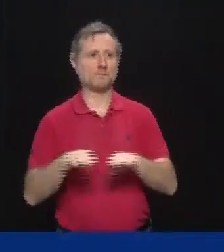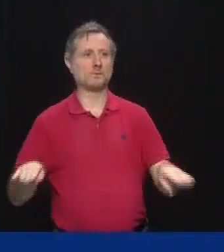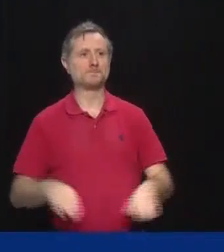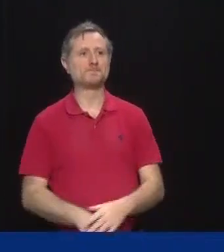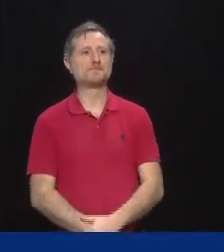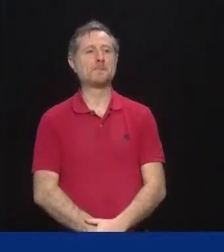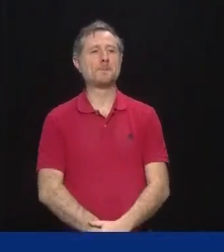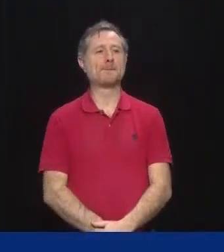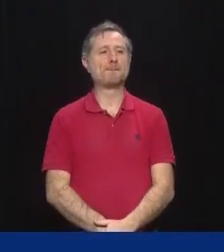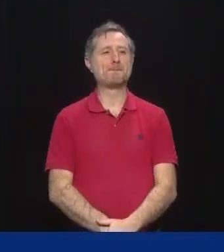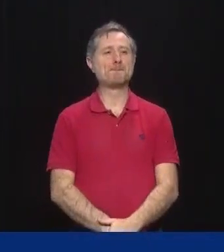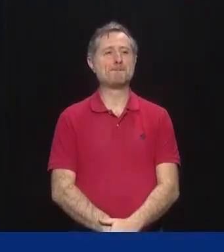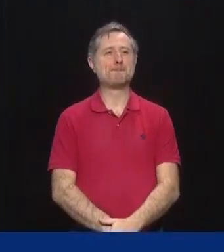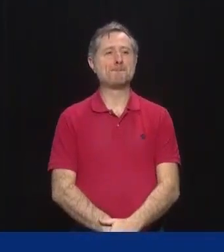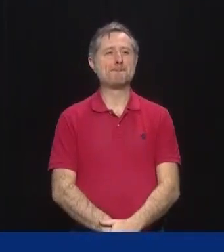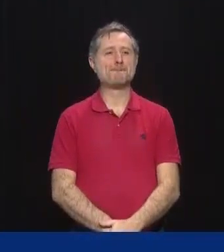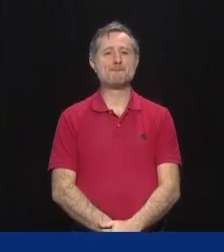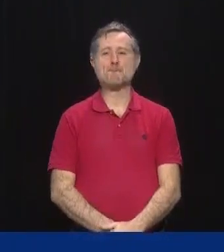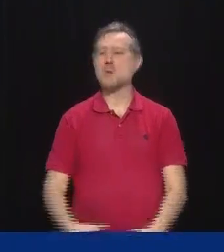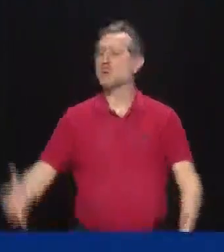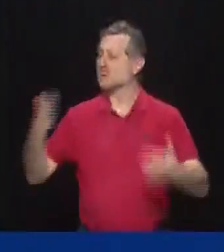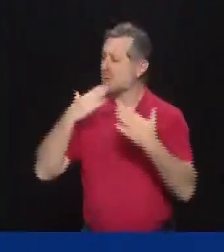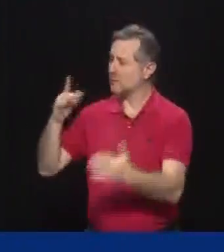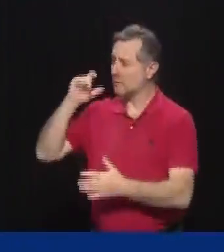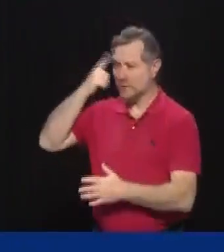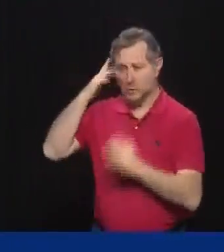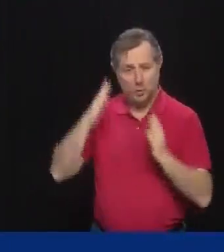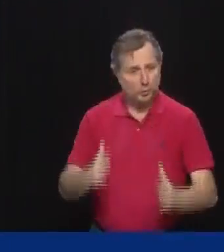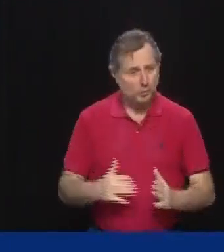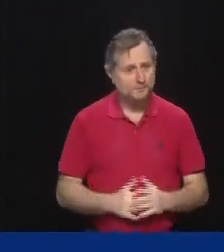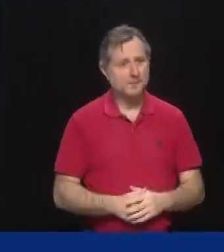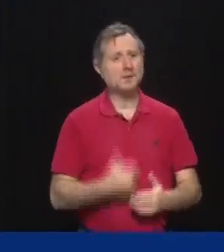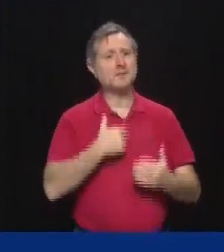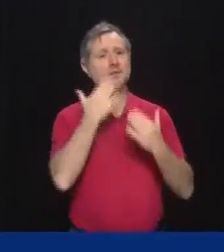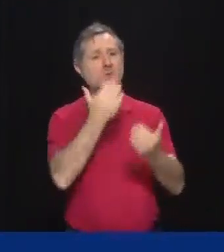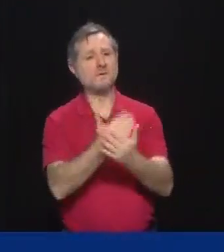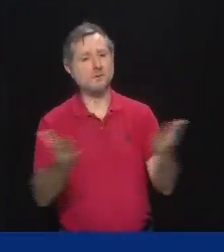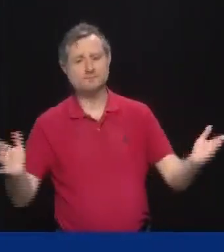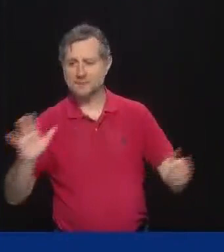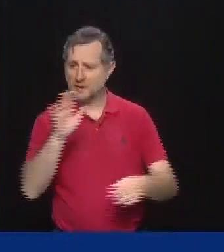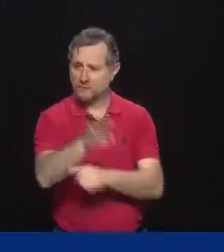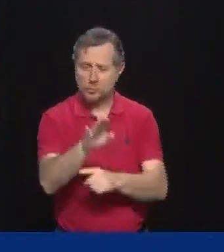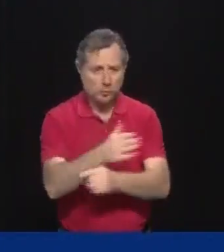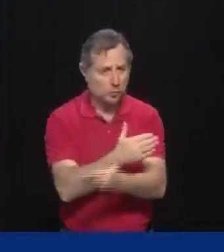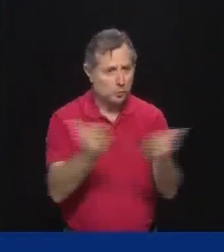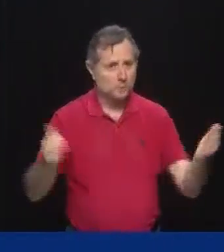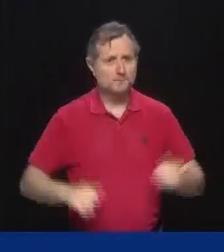SAY A COUPLE WORDS. DOCTOR?